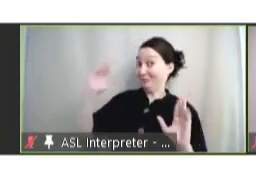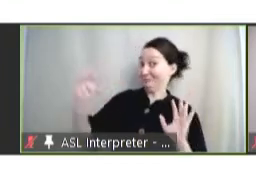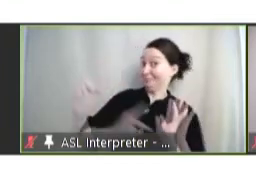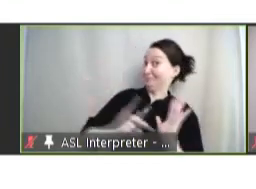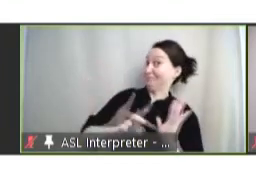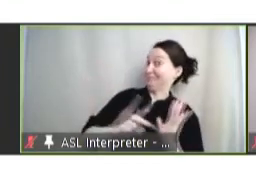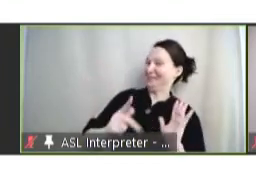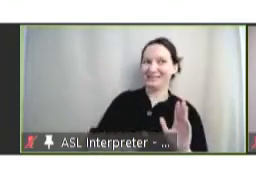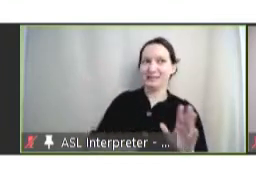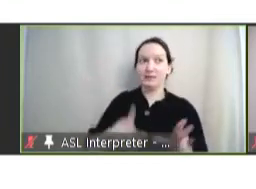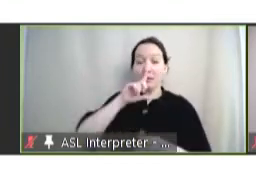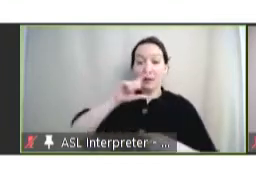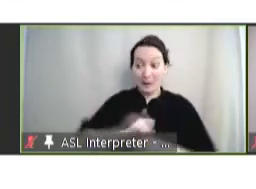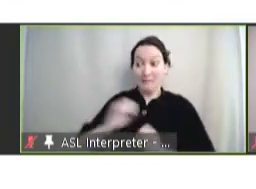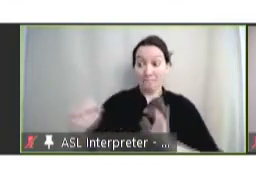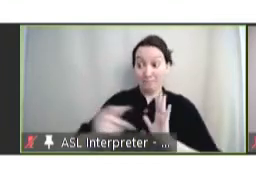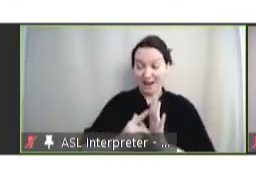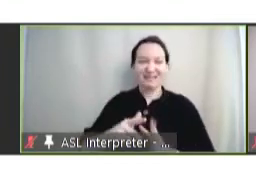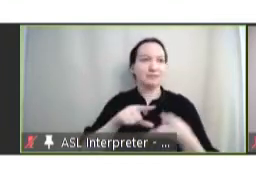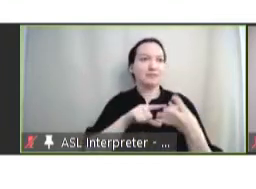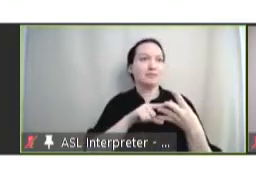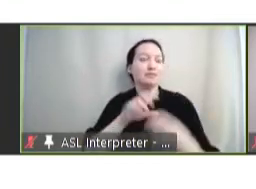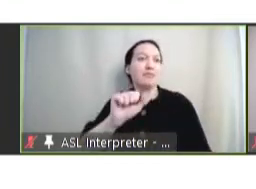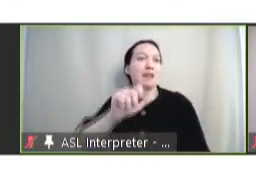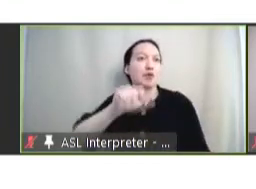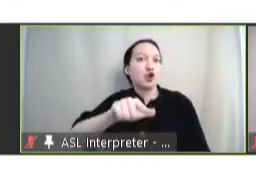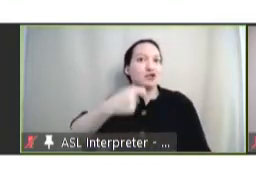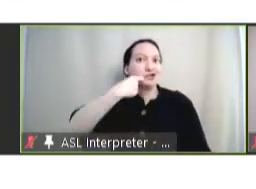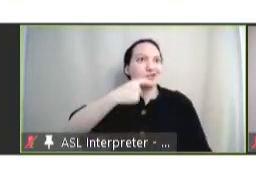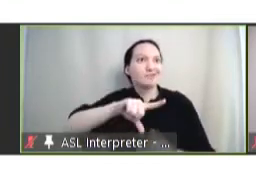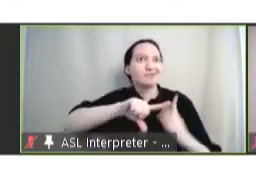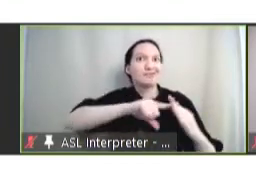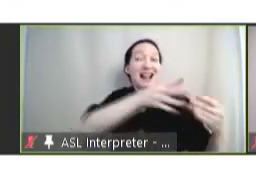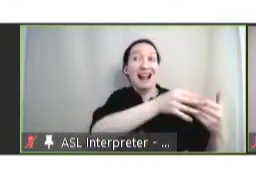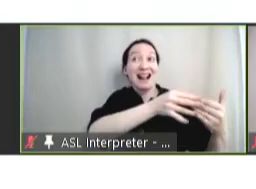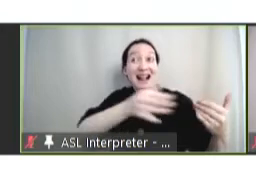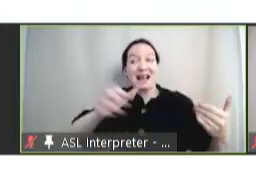back literally in about the April timeframe just after the pandemic began knowing that that's what